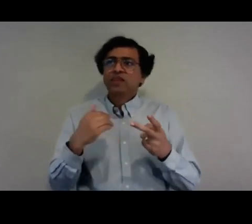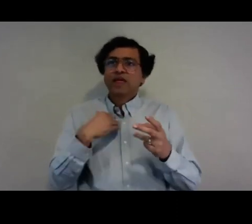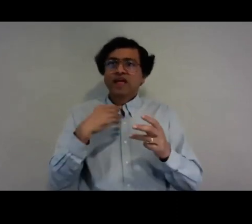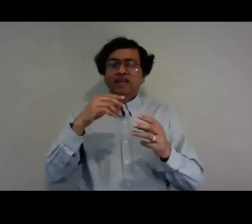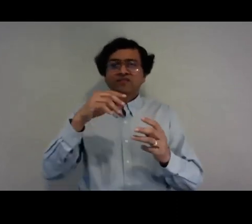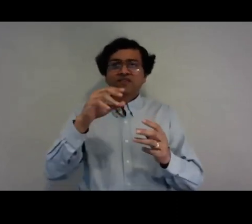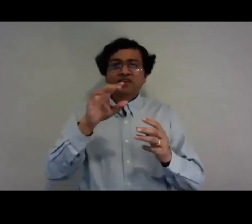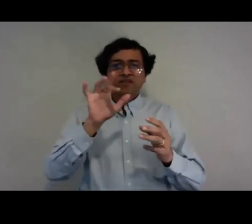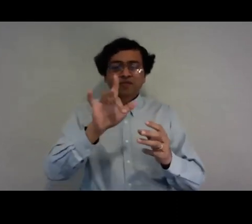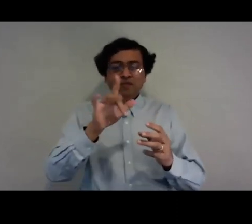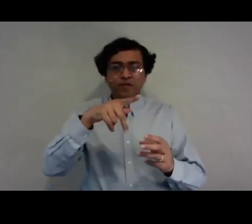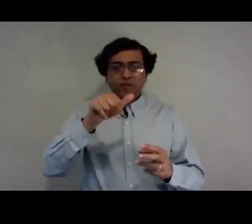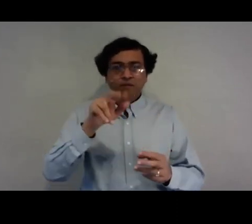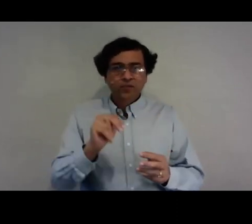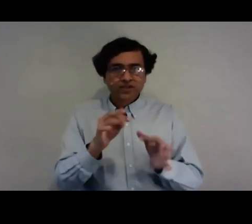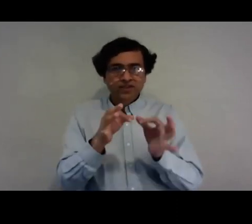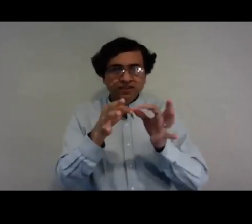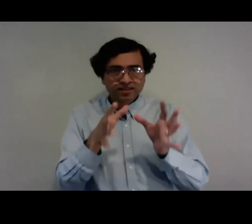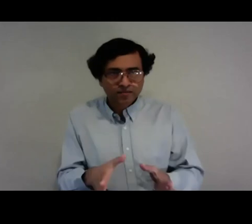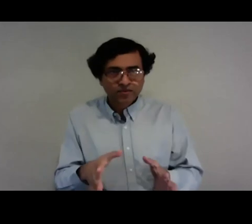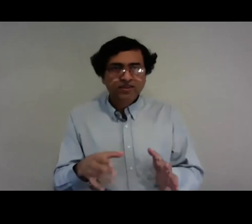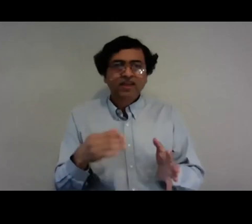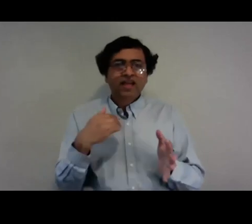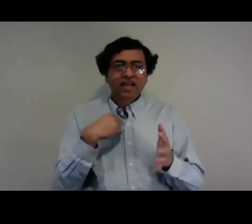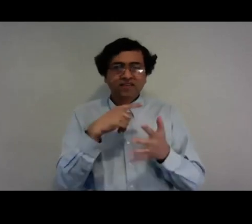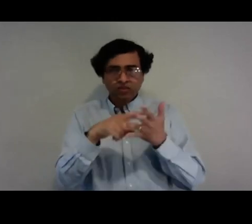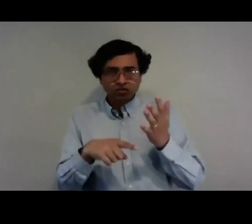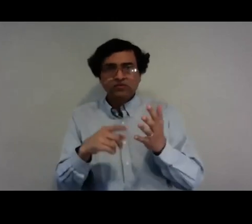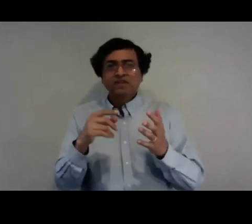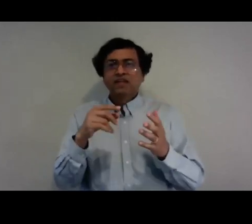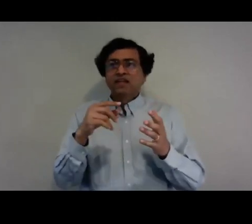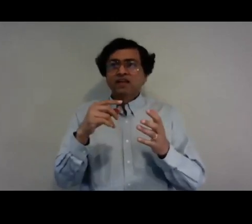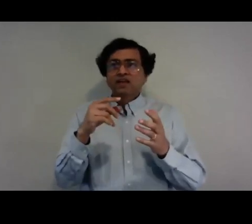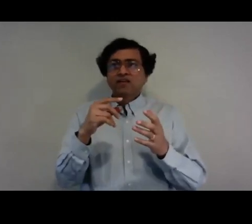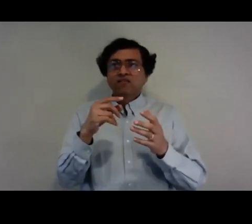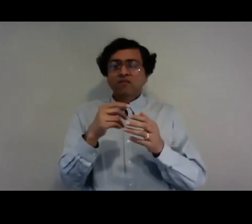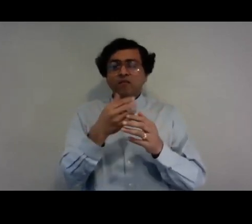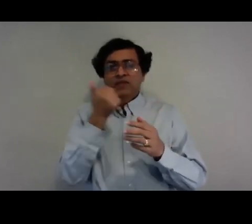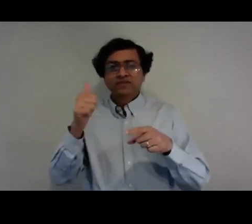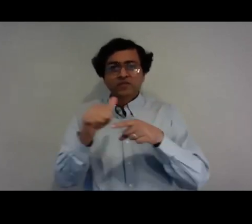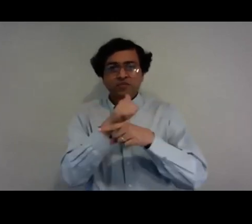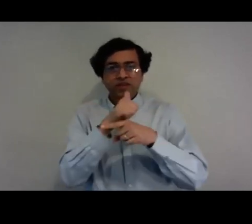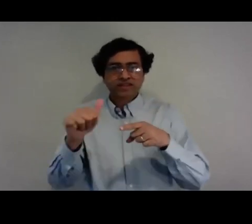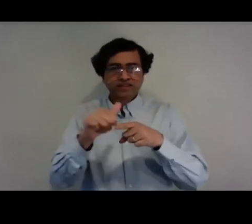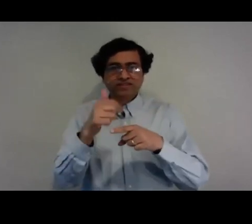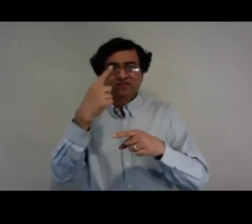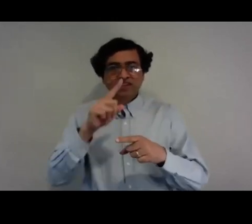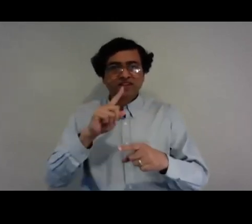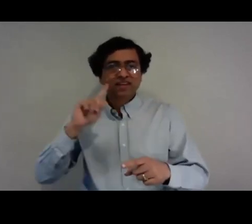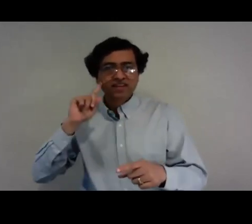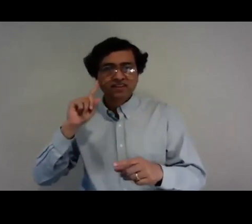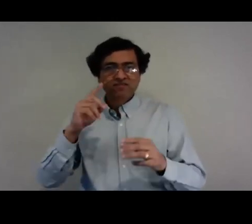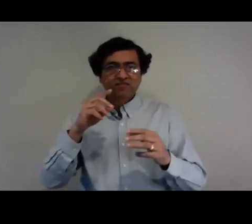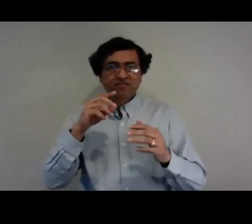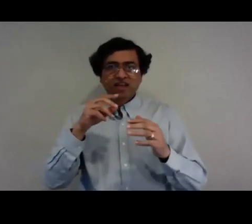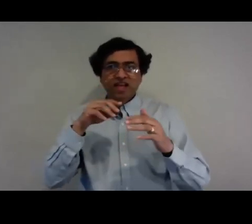much more of viewer friendly. When we look at having interpreters, they should be pinned so you are not searching for them.